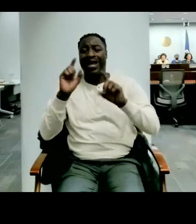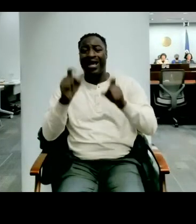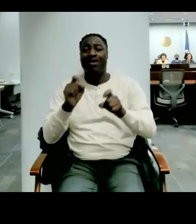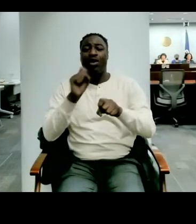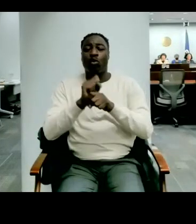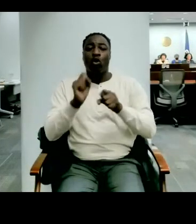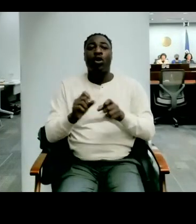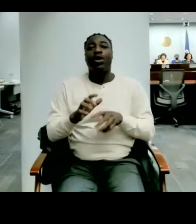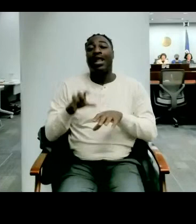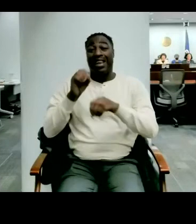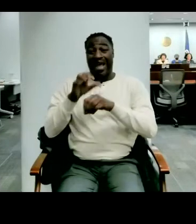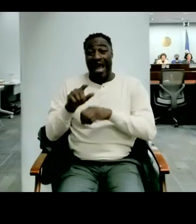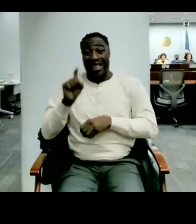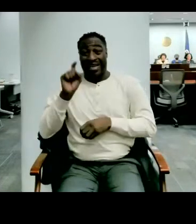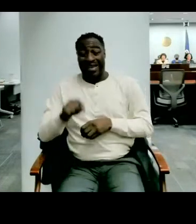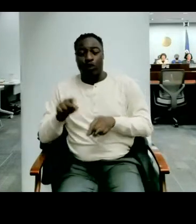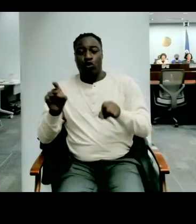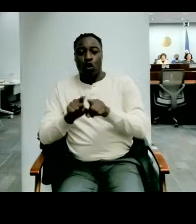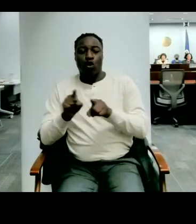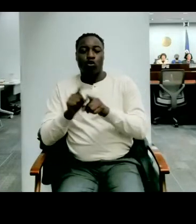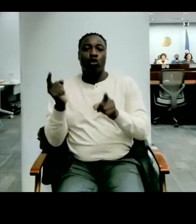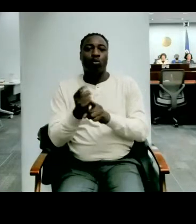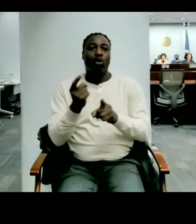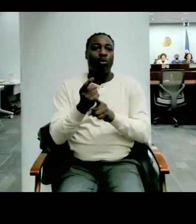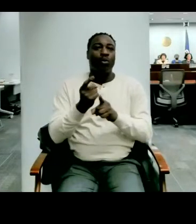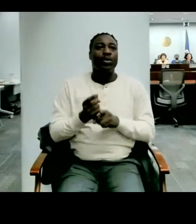the guidance they need to also appropriately move in this space.